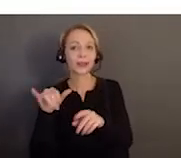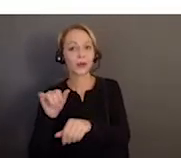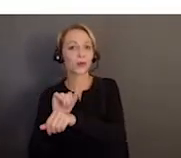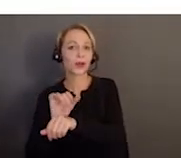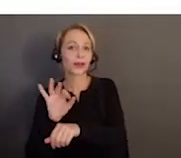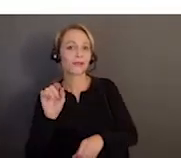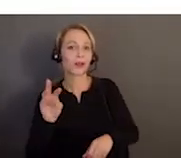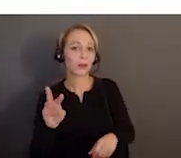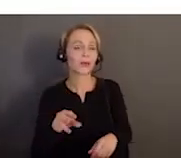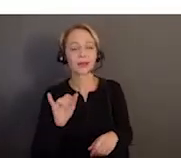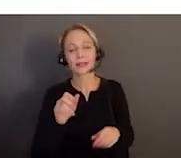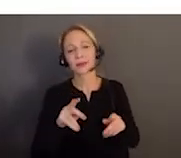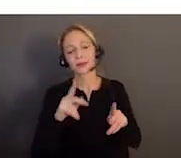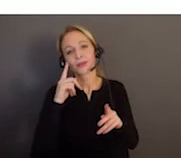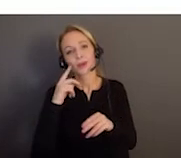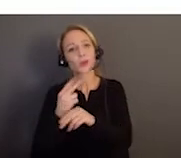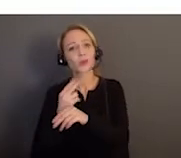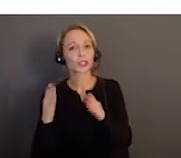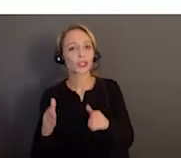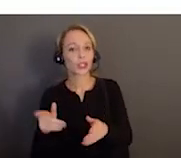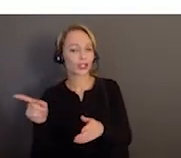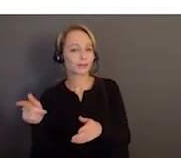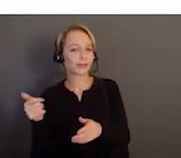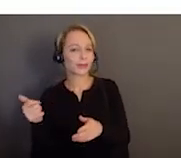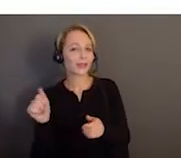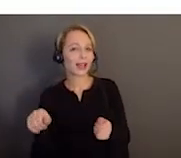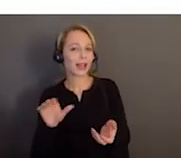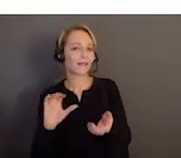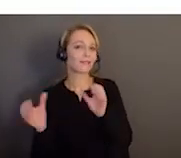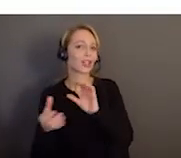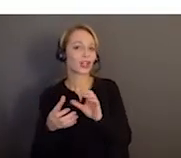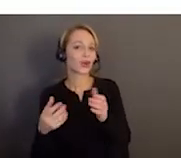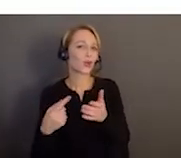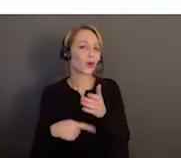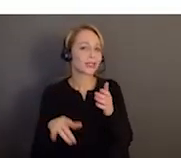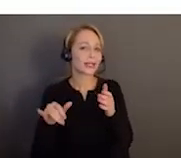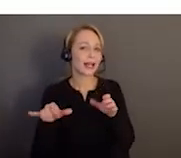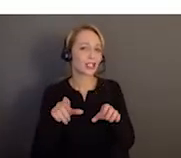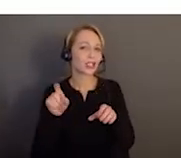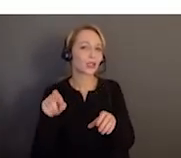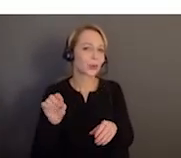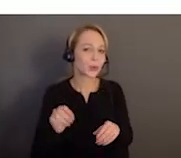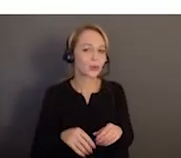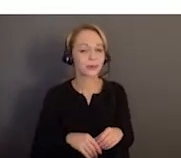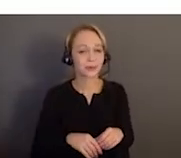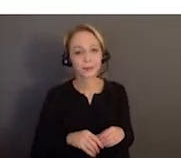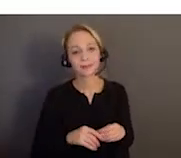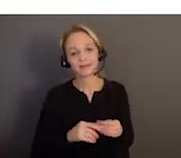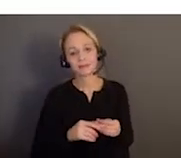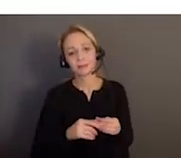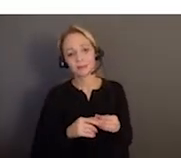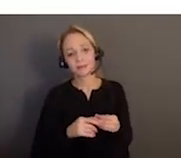THIS IS AN OPPORTUNITY FOR THE USER TO CONFIGURE THAT WHAT ACTION SHOULD DO. FIELD OPTION FETCHES.